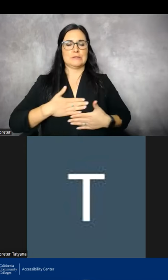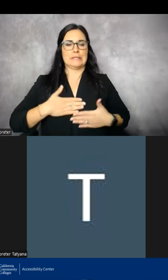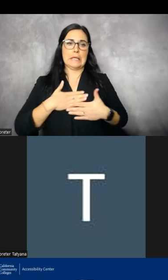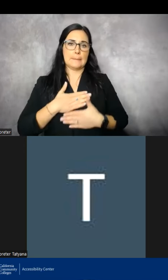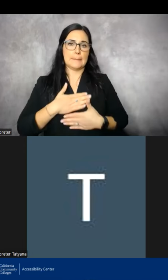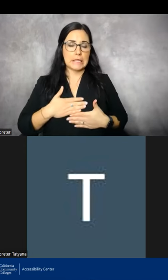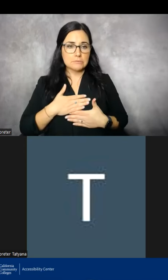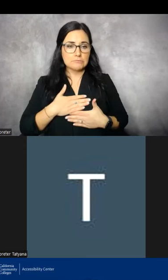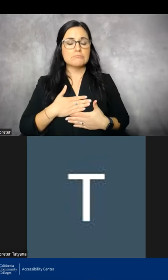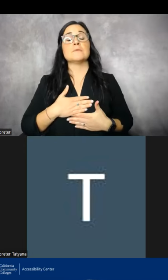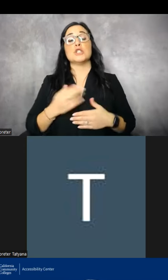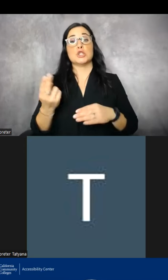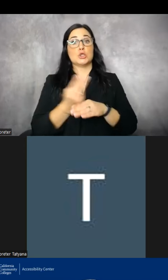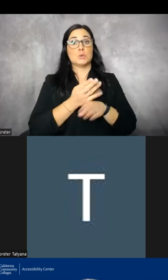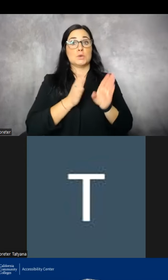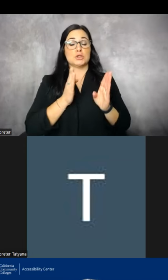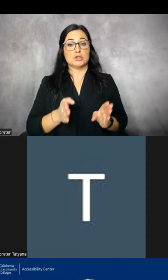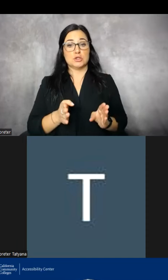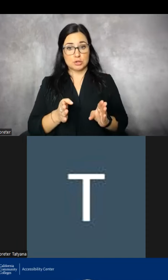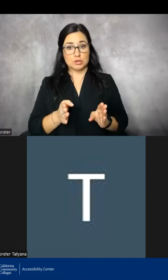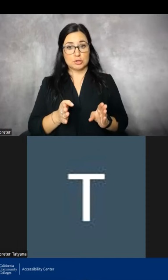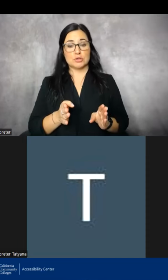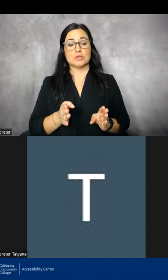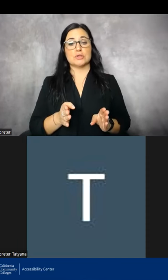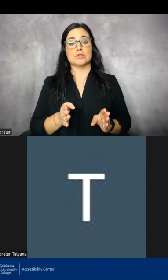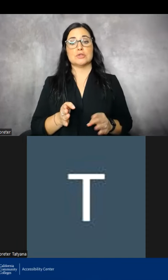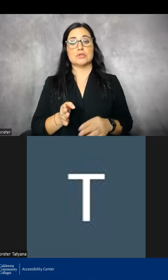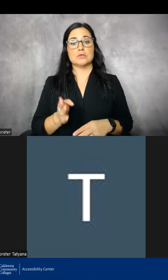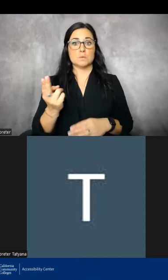And the users broad range of colors,